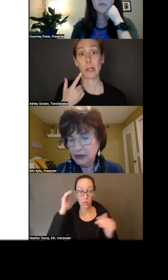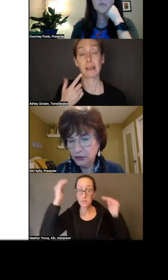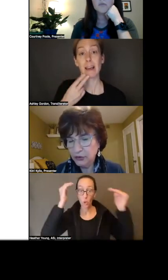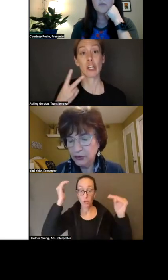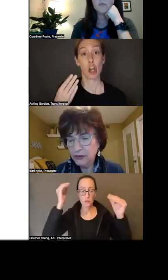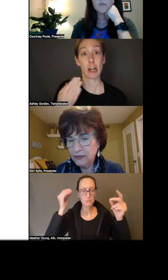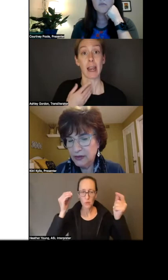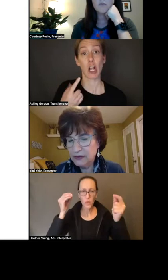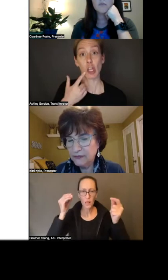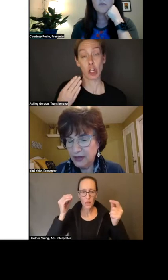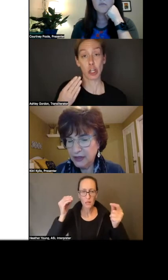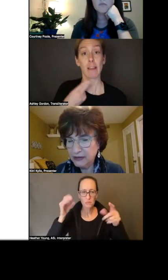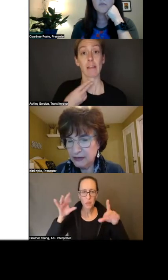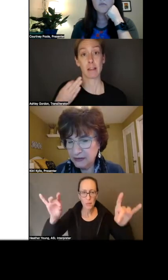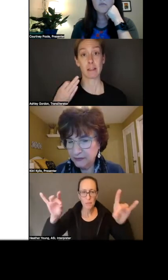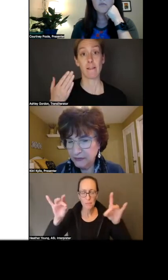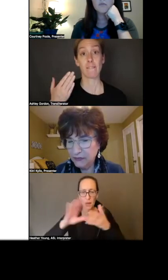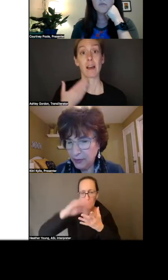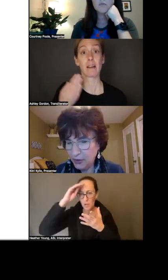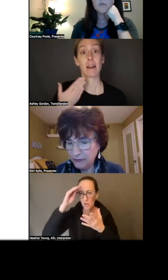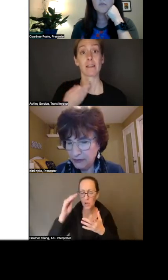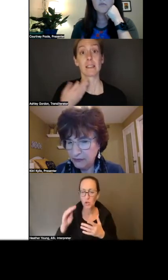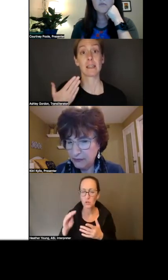and learn this finite system, even a part of it,